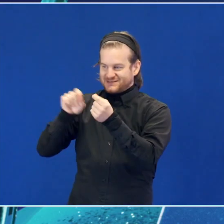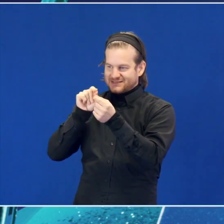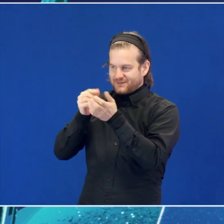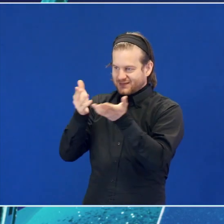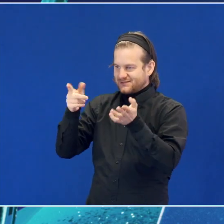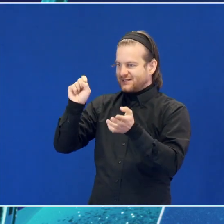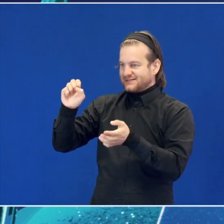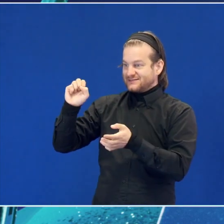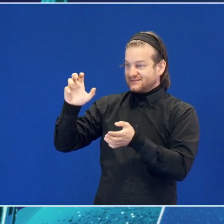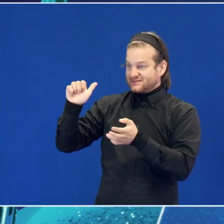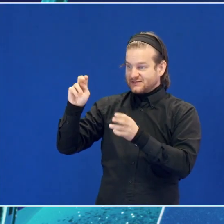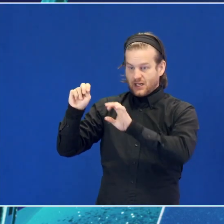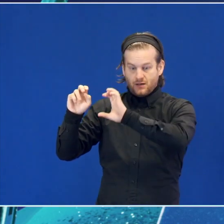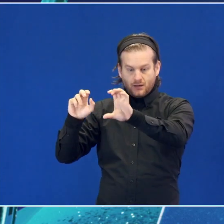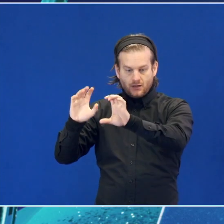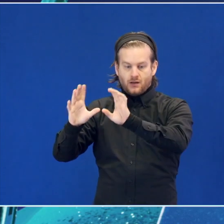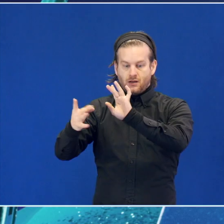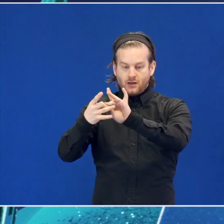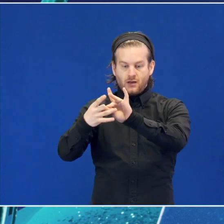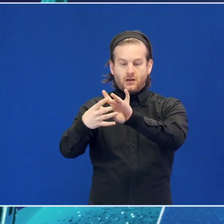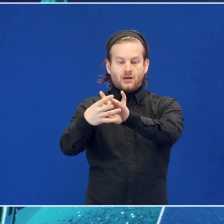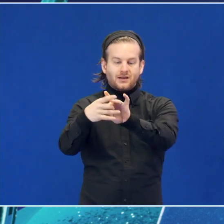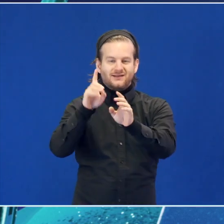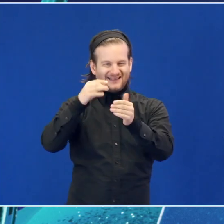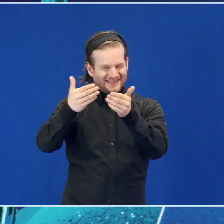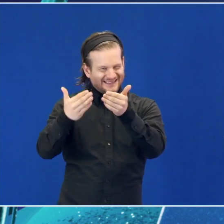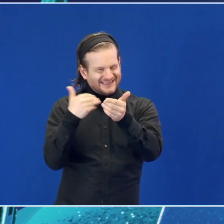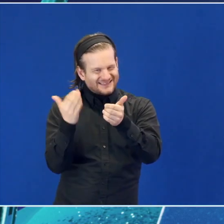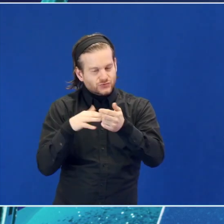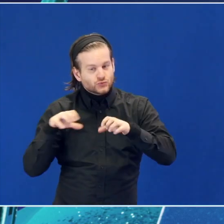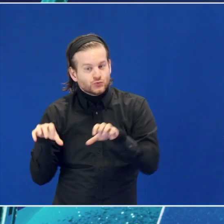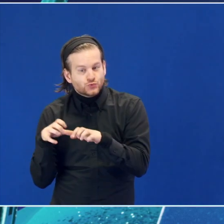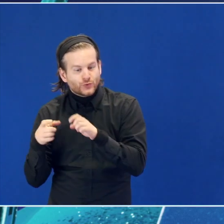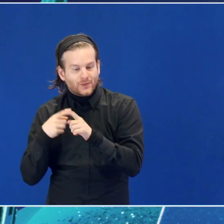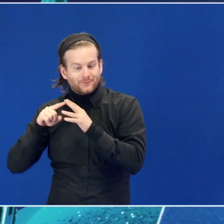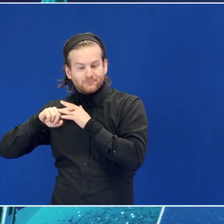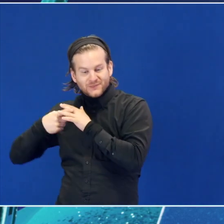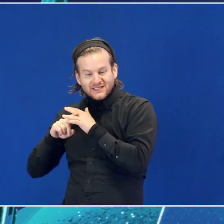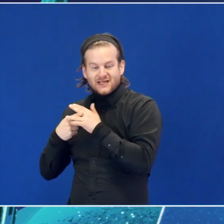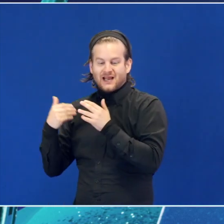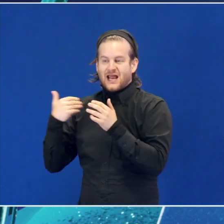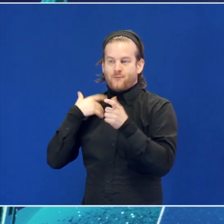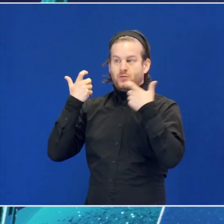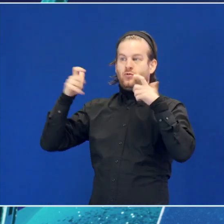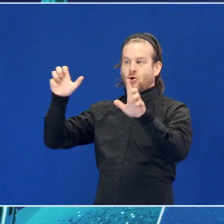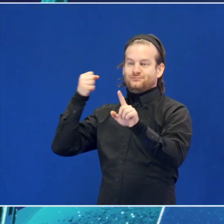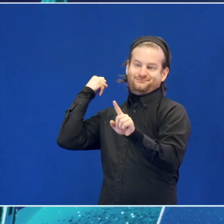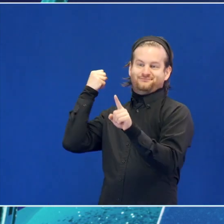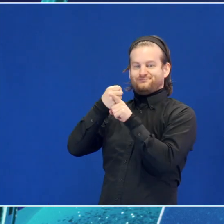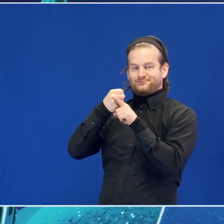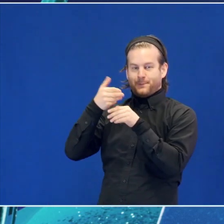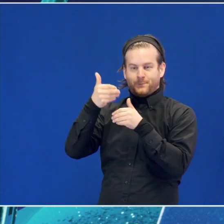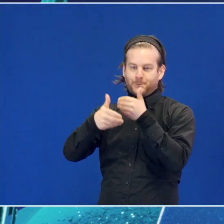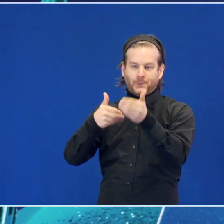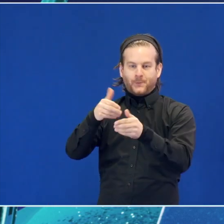they're really easy to do and they're going to have a pretty large positive impact with relatively few negative impacts,